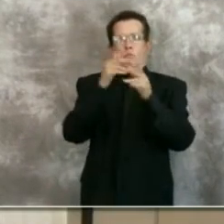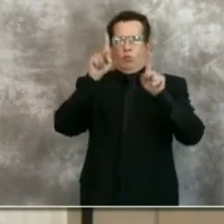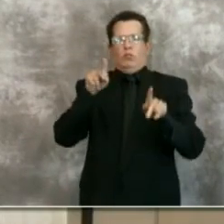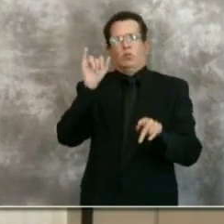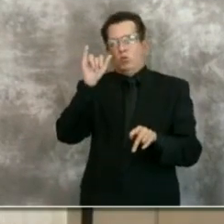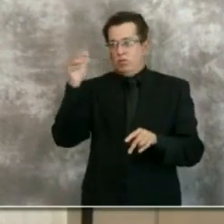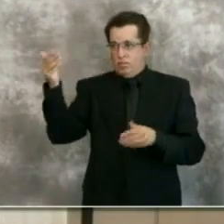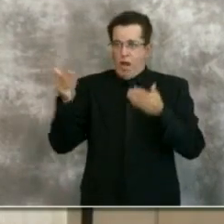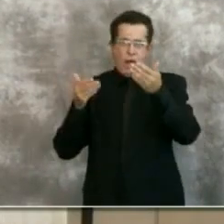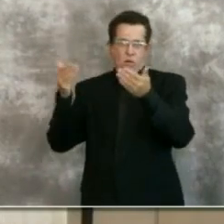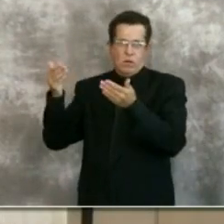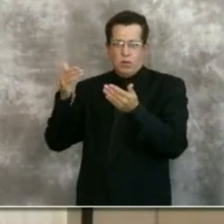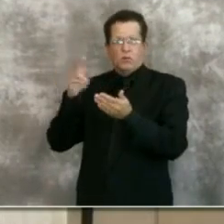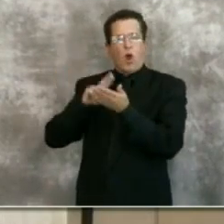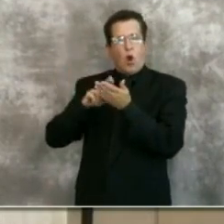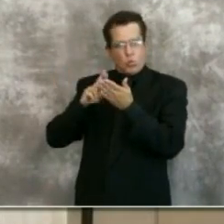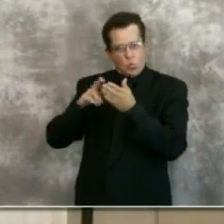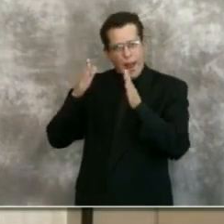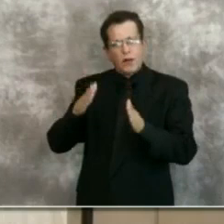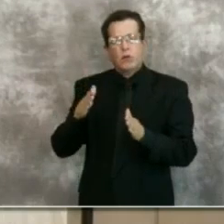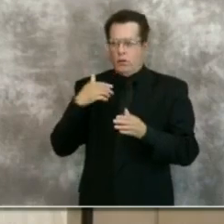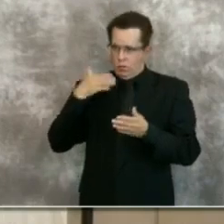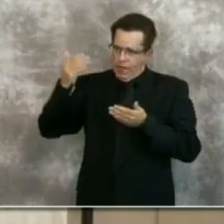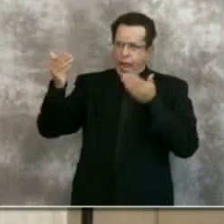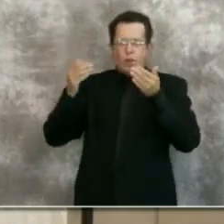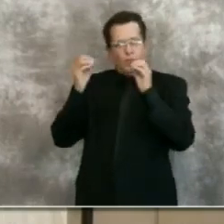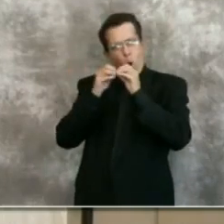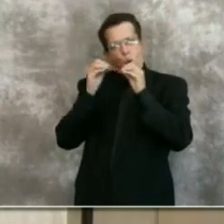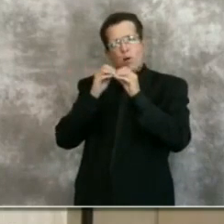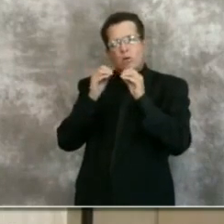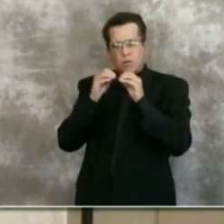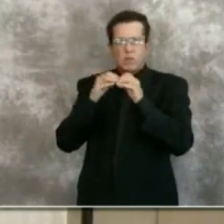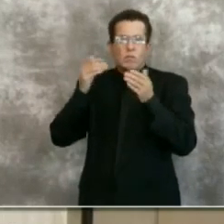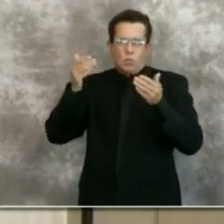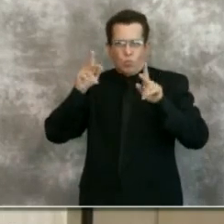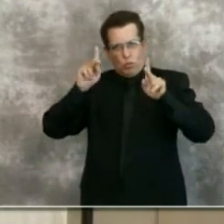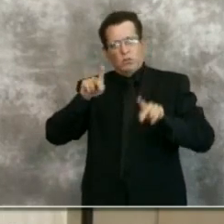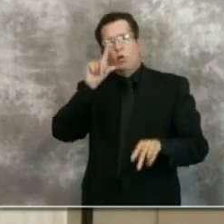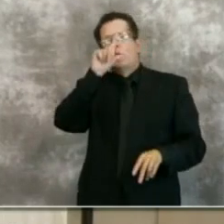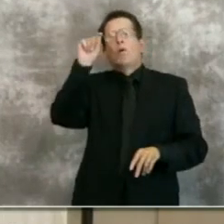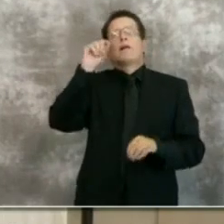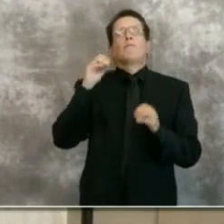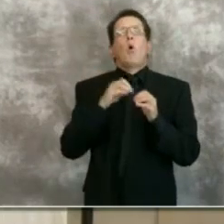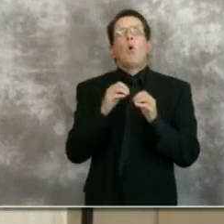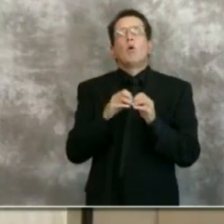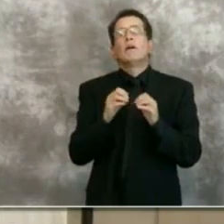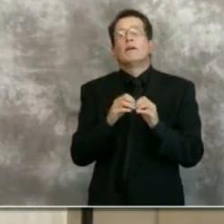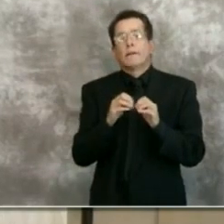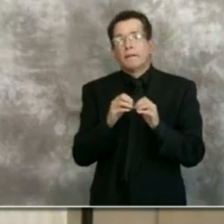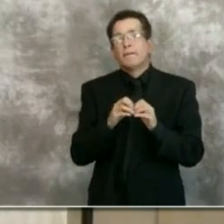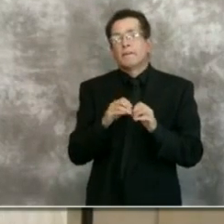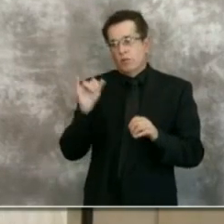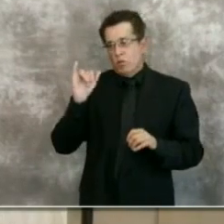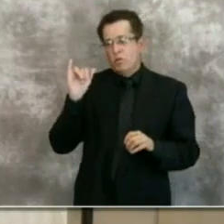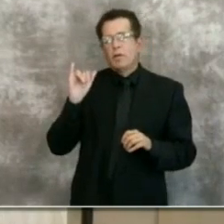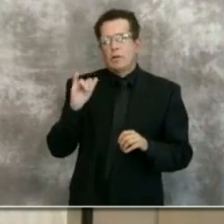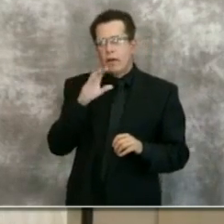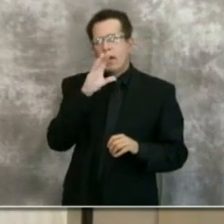SEARCH DEATH AND ALLOWING OVER TIME ON BOARDING 27 NEW CASE INVESTIGATORS FROM TEMPORARY